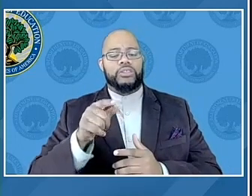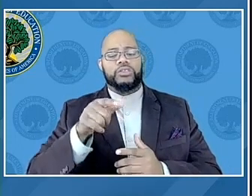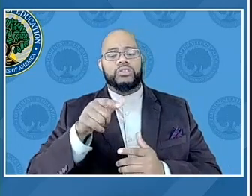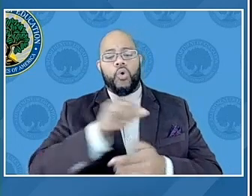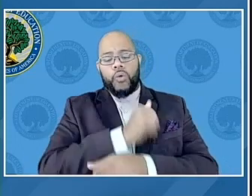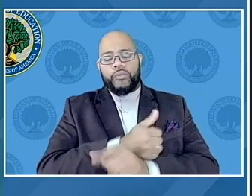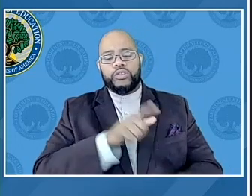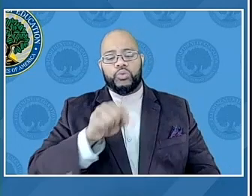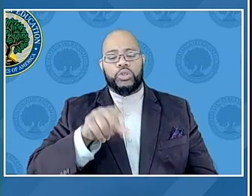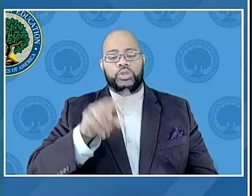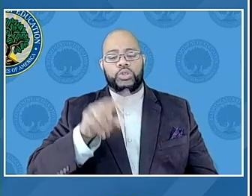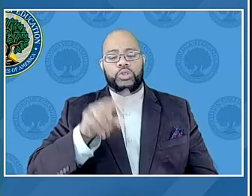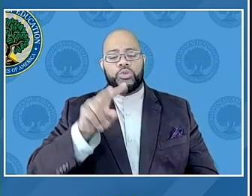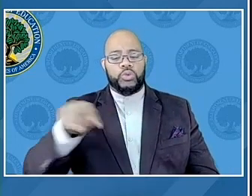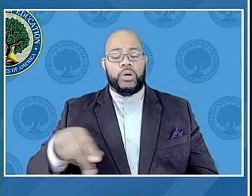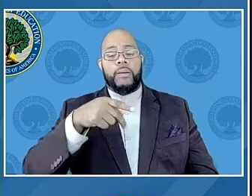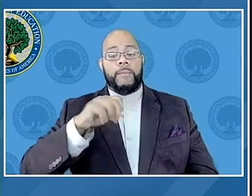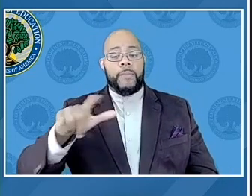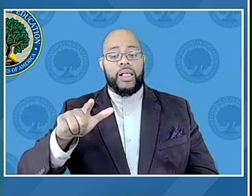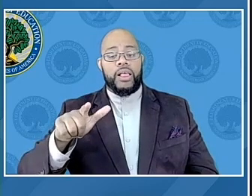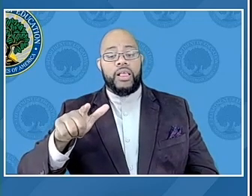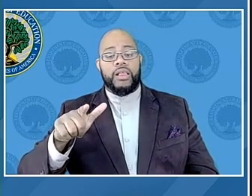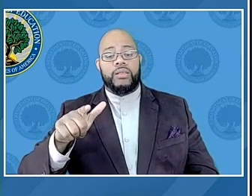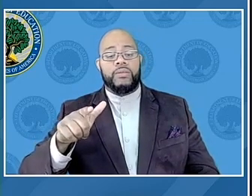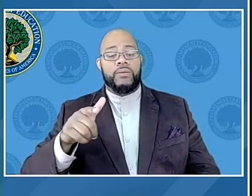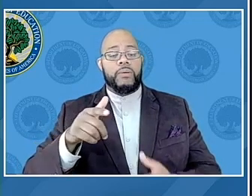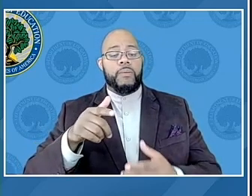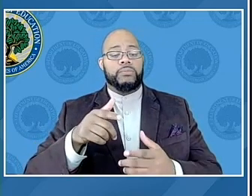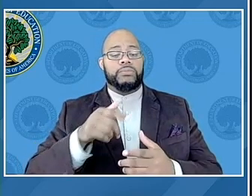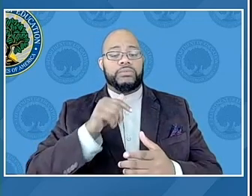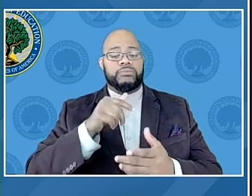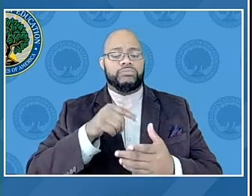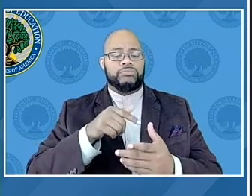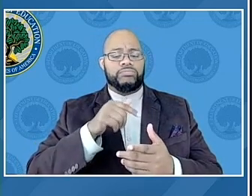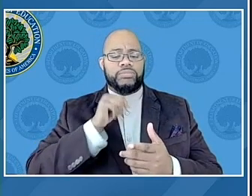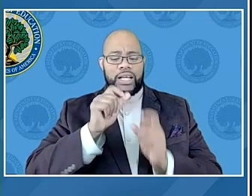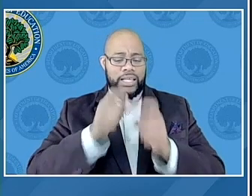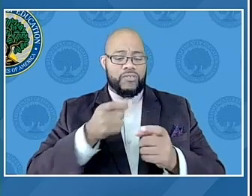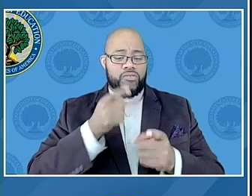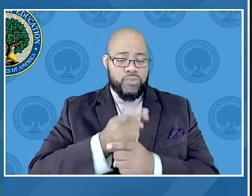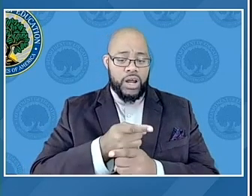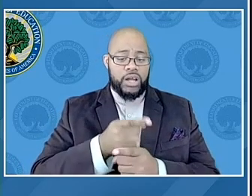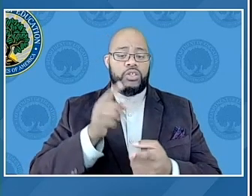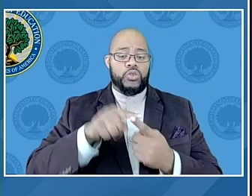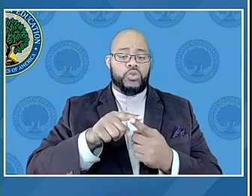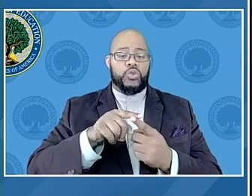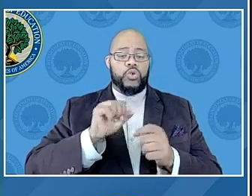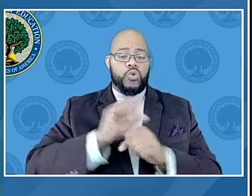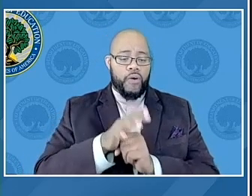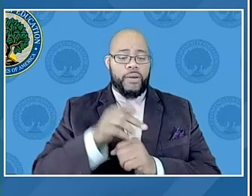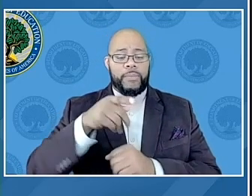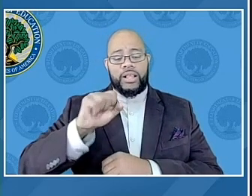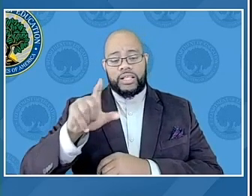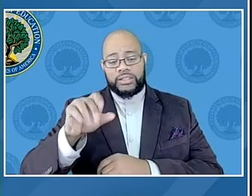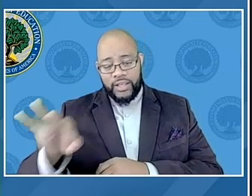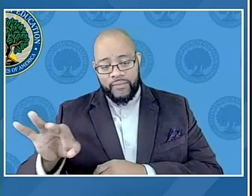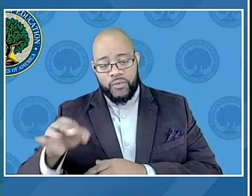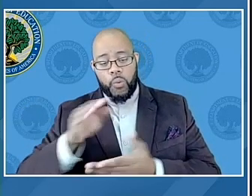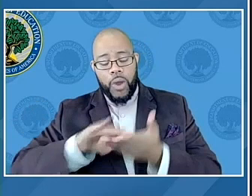FFEL borrowers are denied rightful access to COVID payment pause, PSLF, the PSLF waiver IDR adjustment, Borrower Defense,